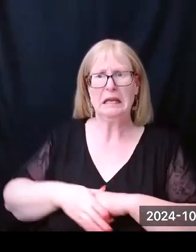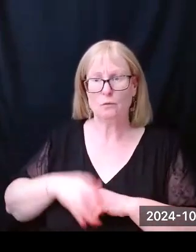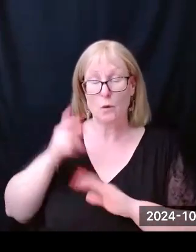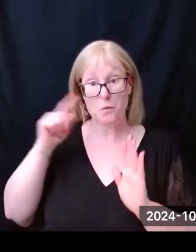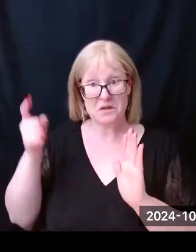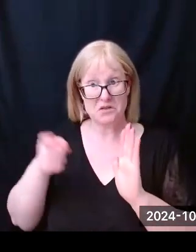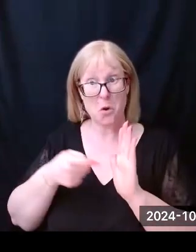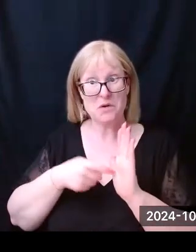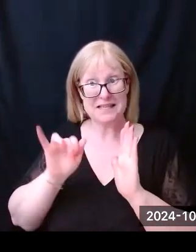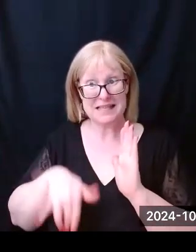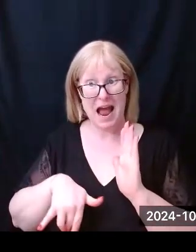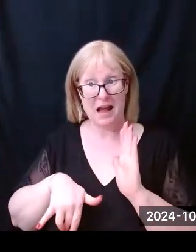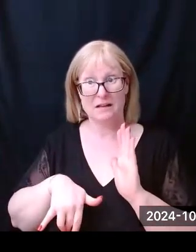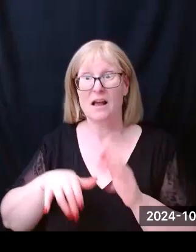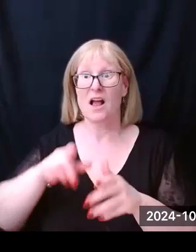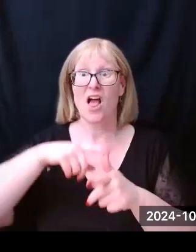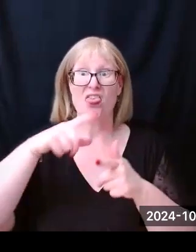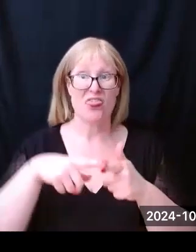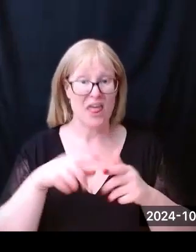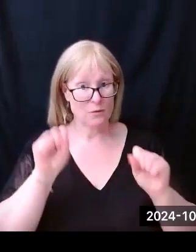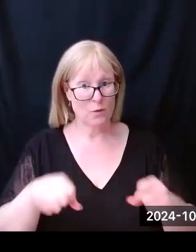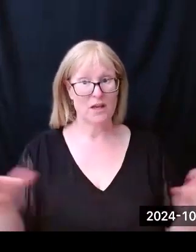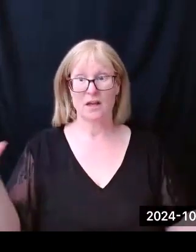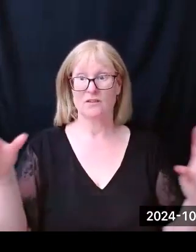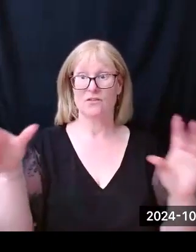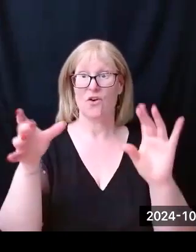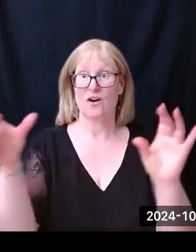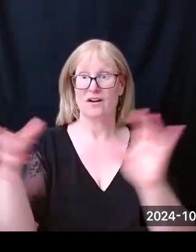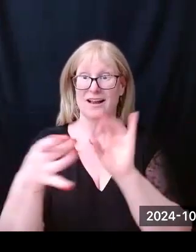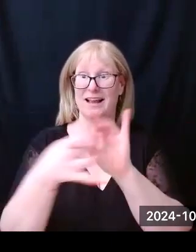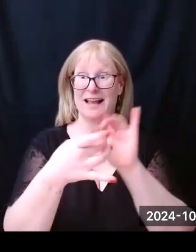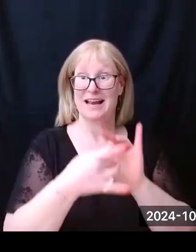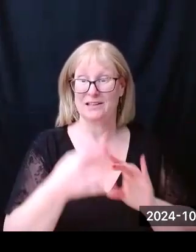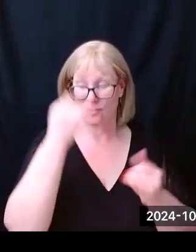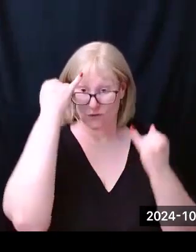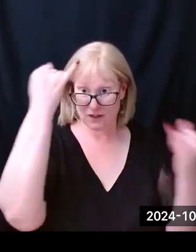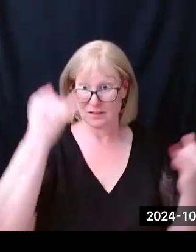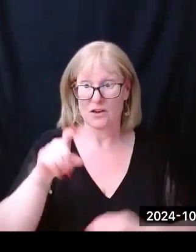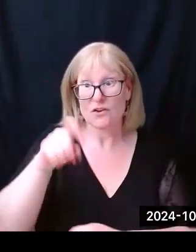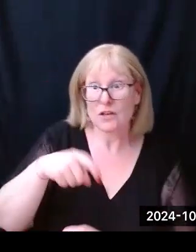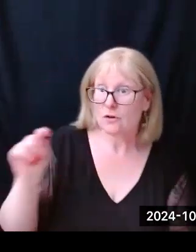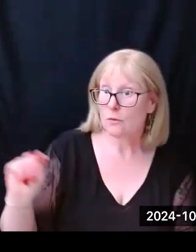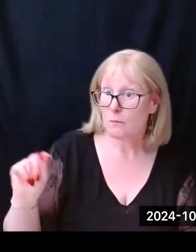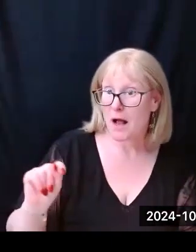help them put all of that together and go like, oh, you need to go potty, and then we bring them to the potty